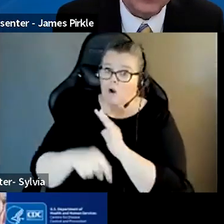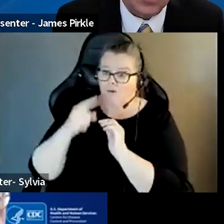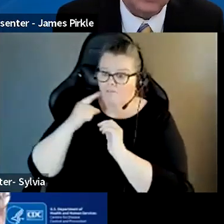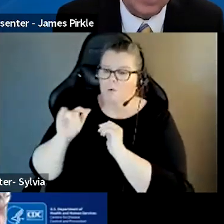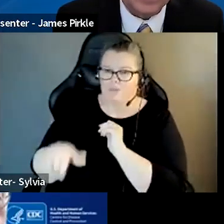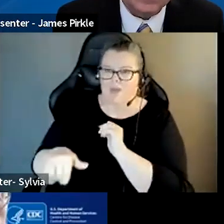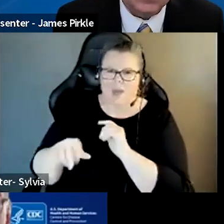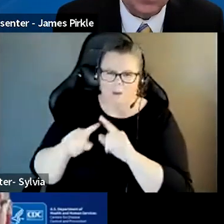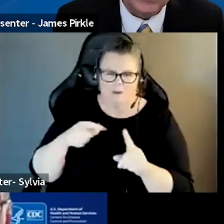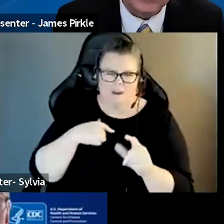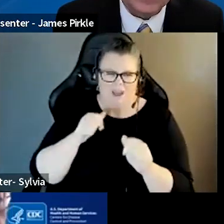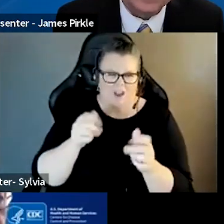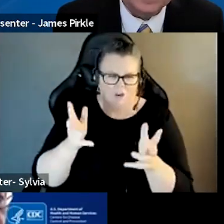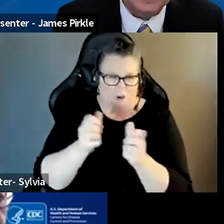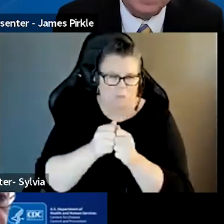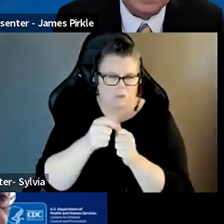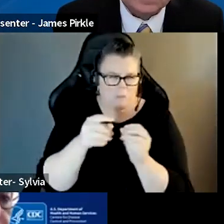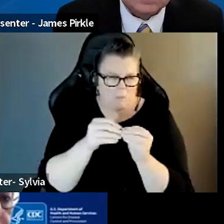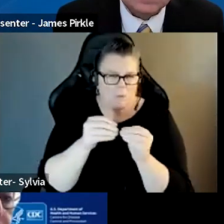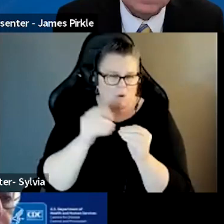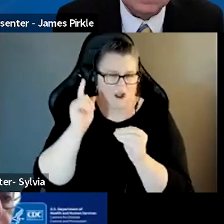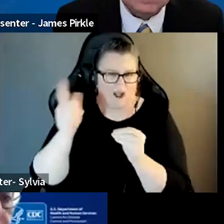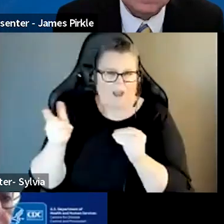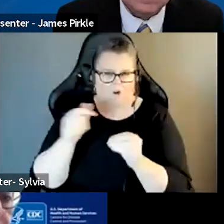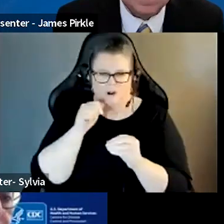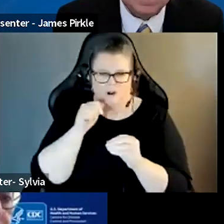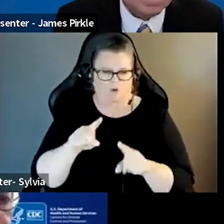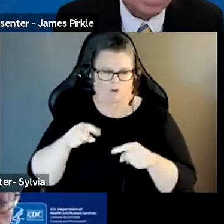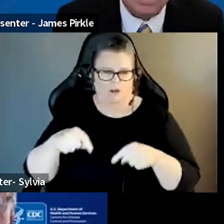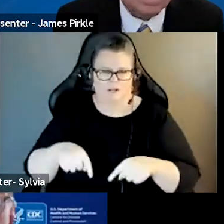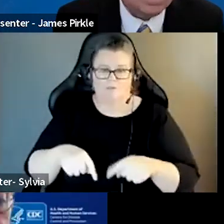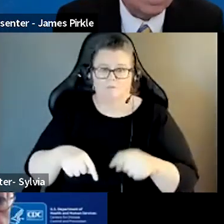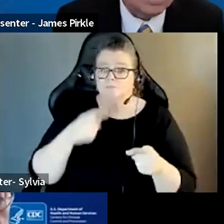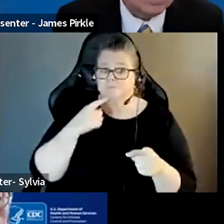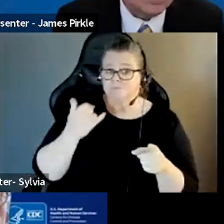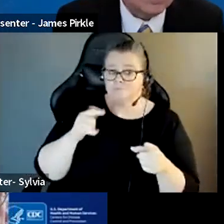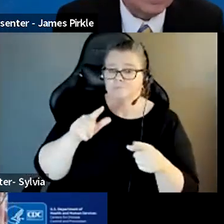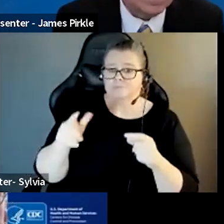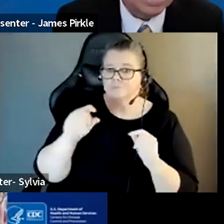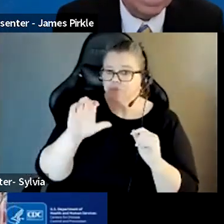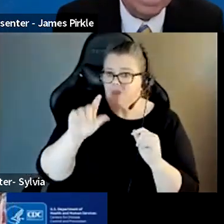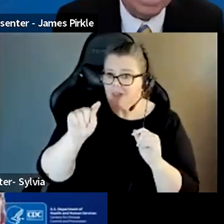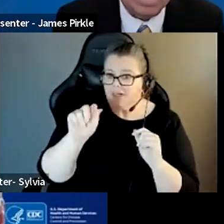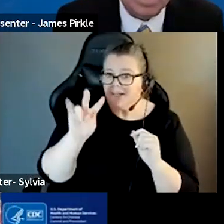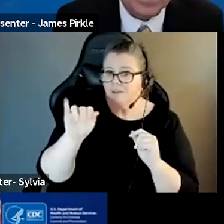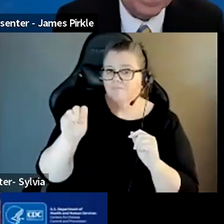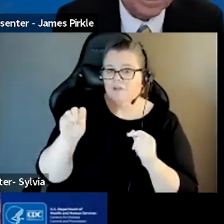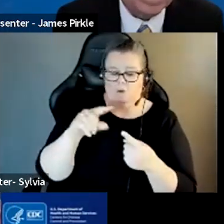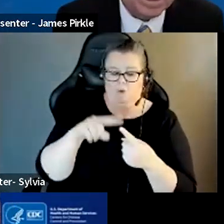It's a little more detail. Thank you. So we can do Octavio, then Julie, and then we'll go to that discussion of the terms of preference.